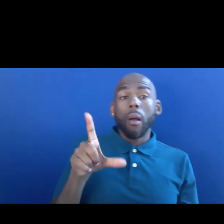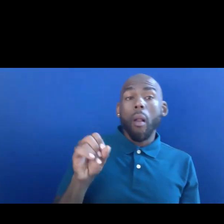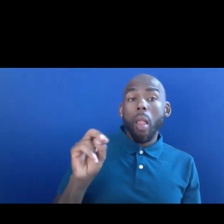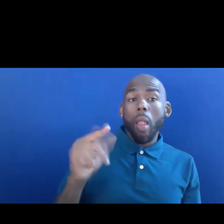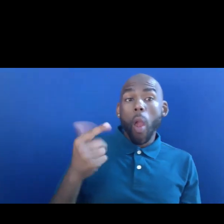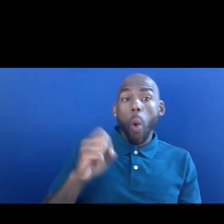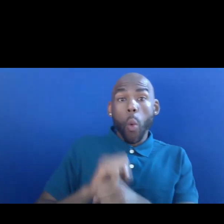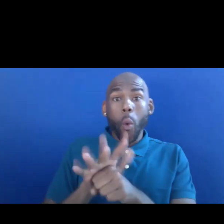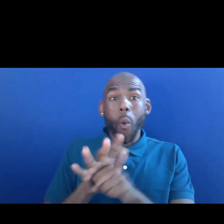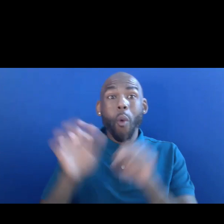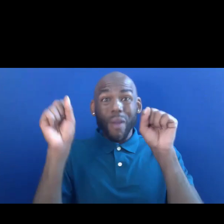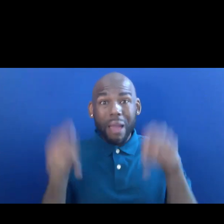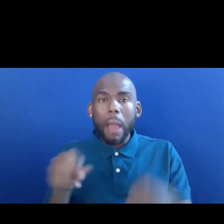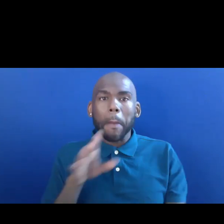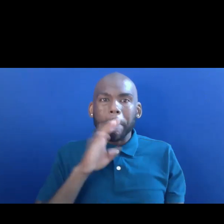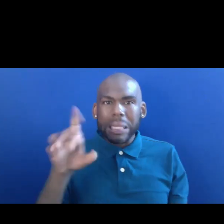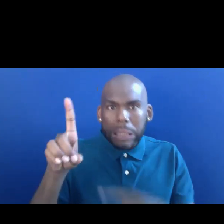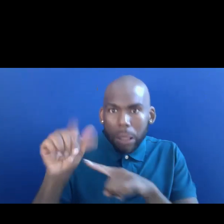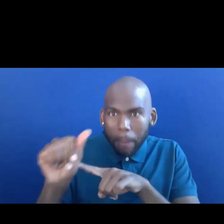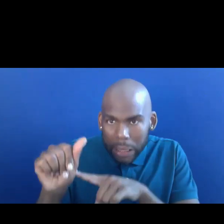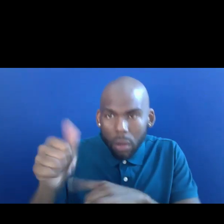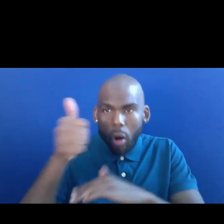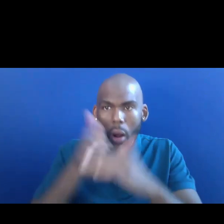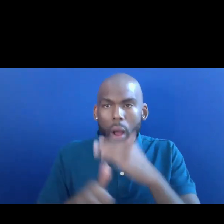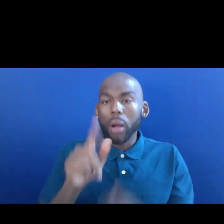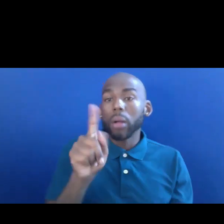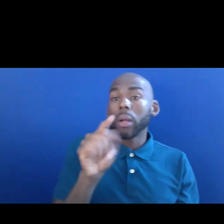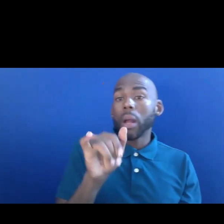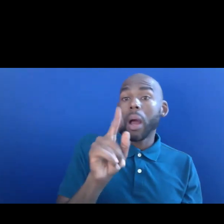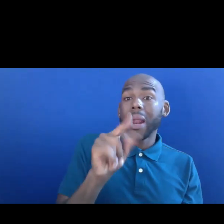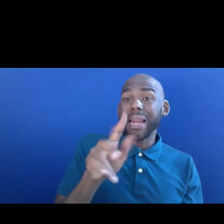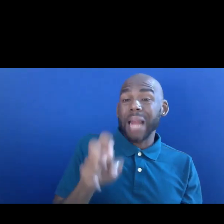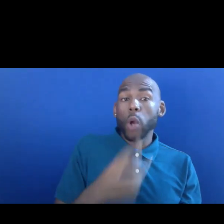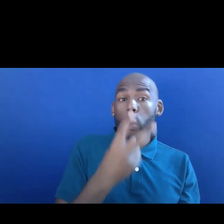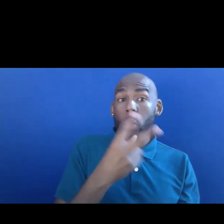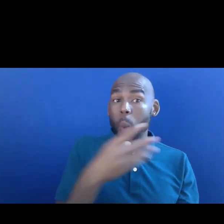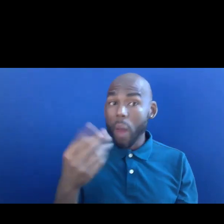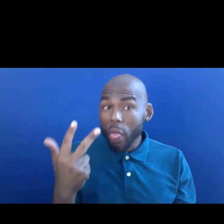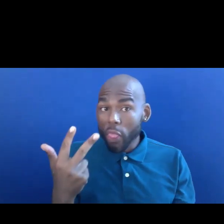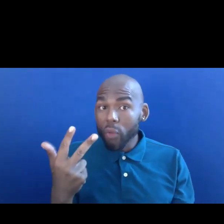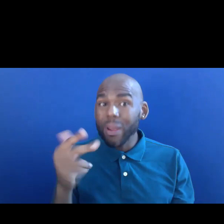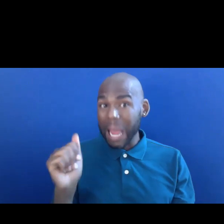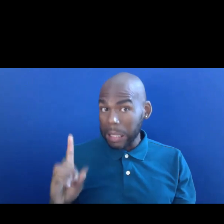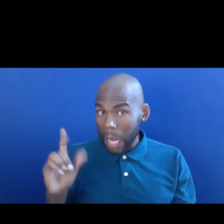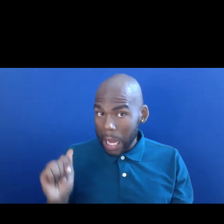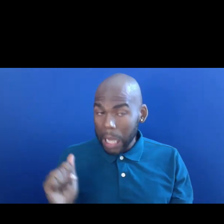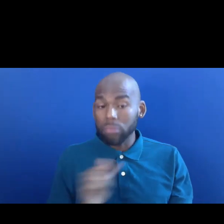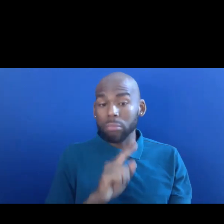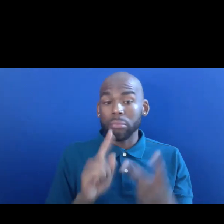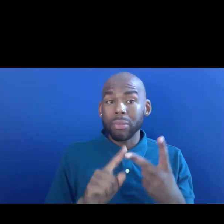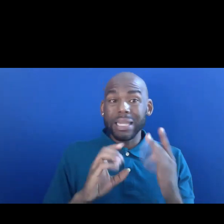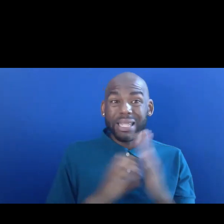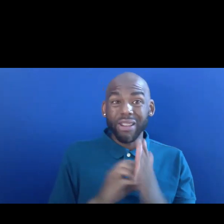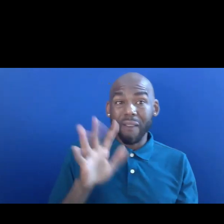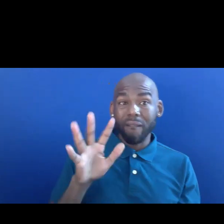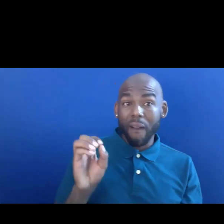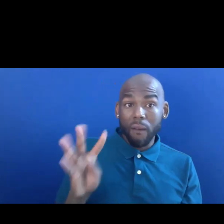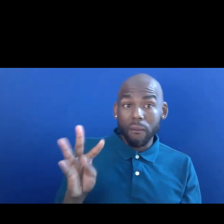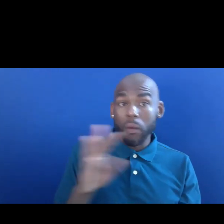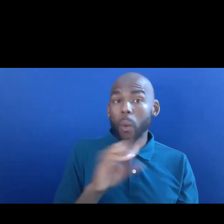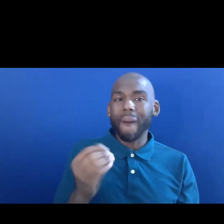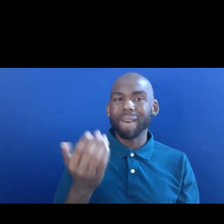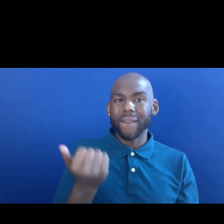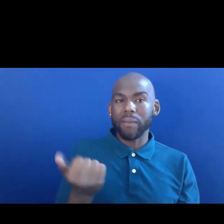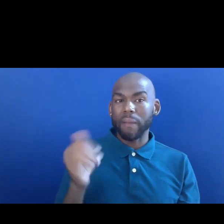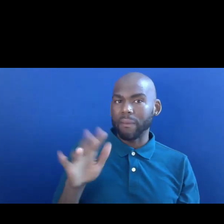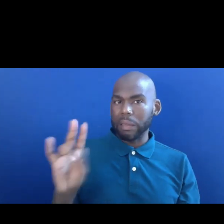BE A DISABILITY UNDER TITLES 2 AND 3 OF THE ADA, SECTION 504 AND SECTION 1557.